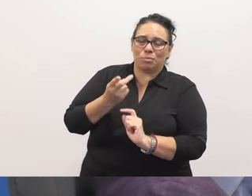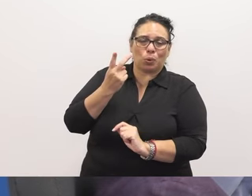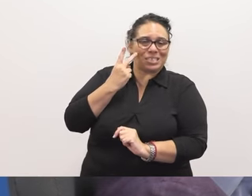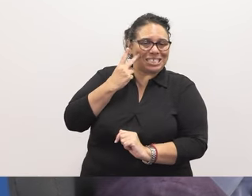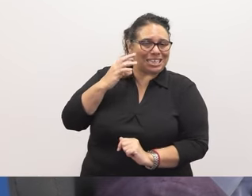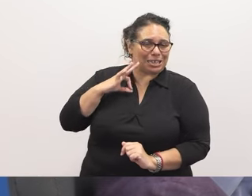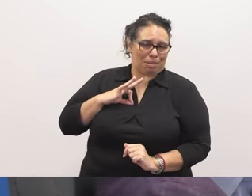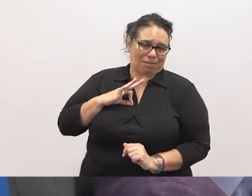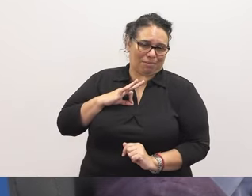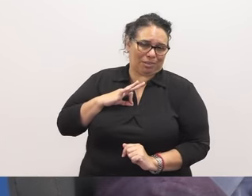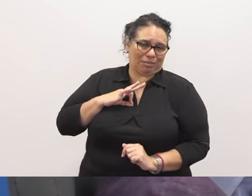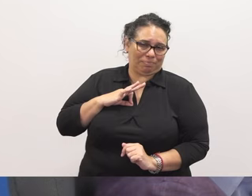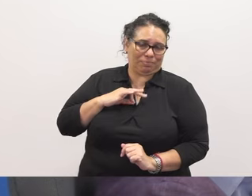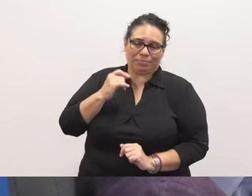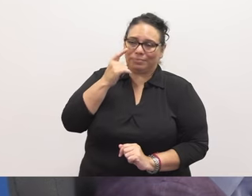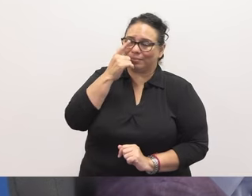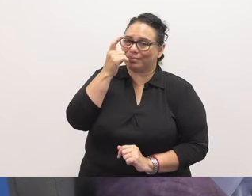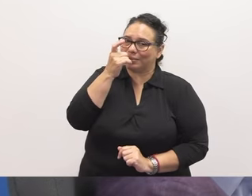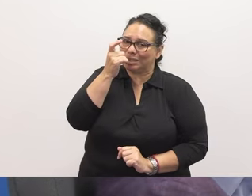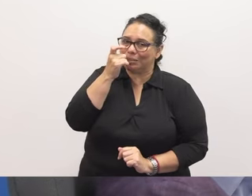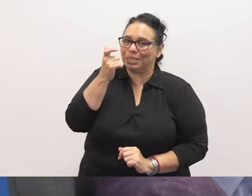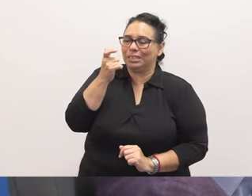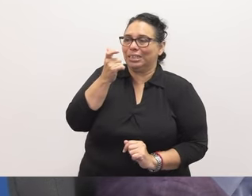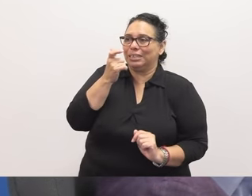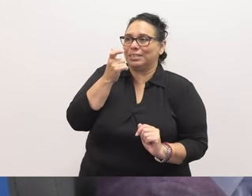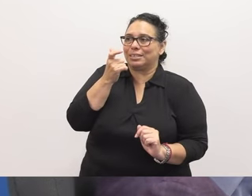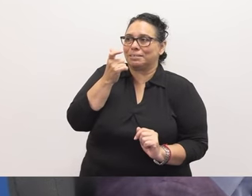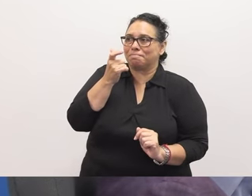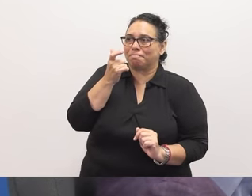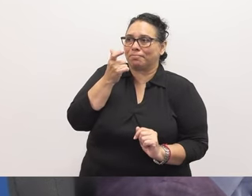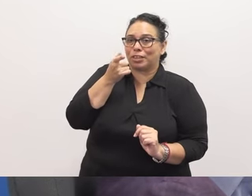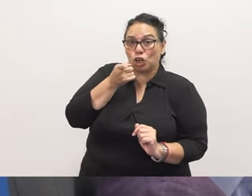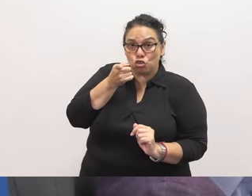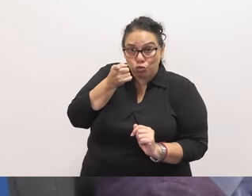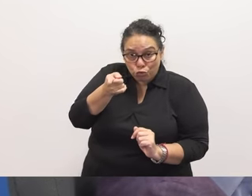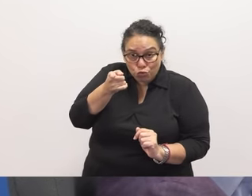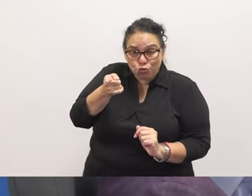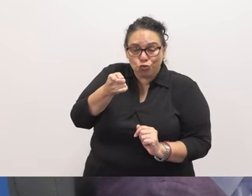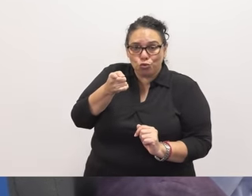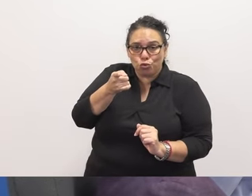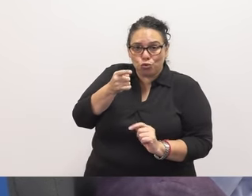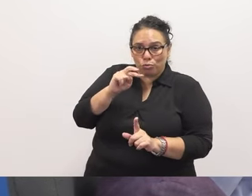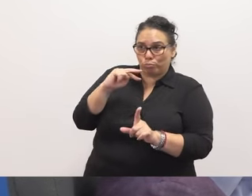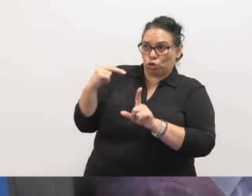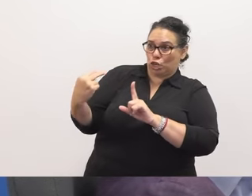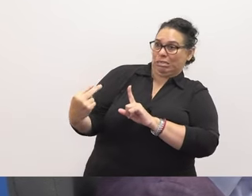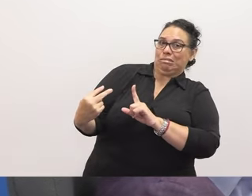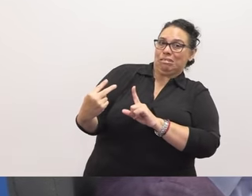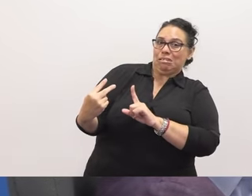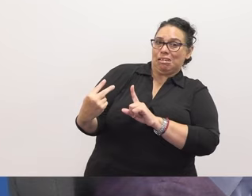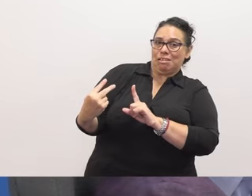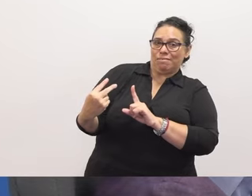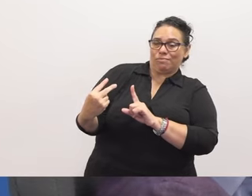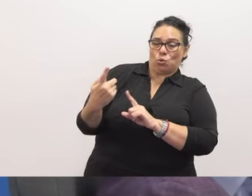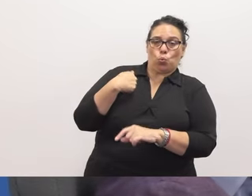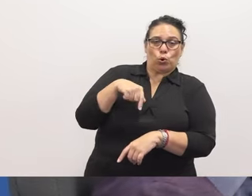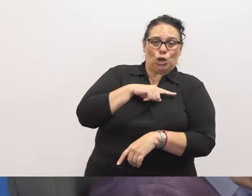because of the way you are perceiving that, what we would call warm and demanding.